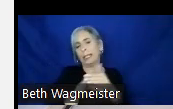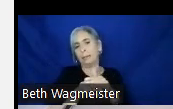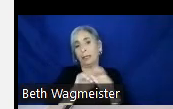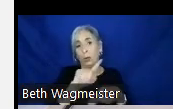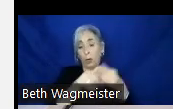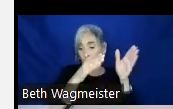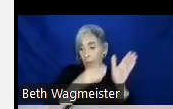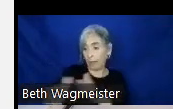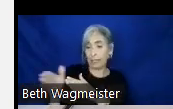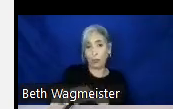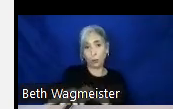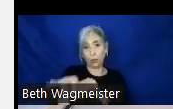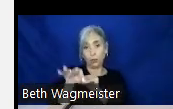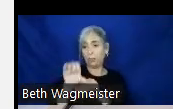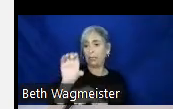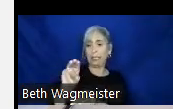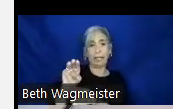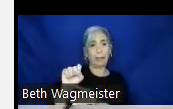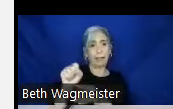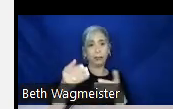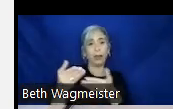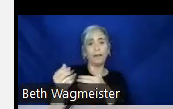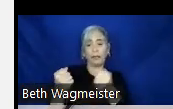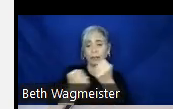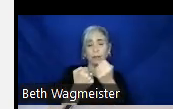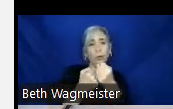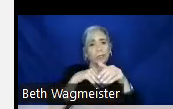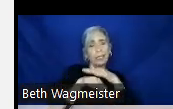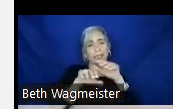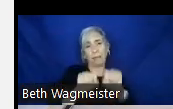you can choose a CMS or authoring tool that supports accessibility. That has the ability